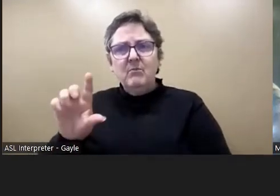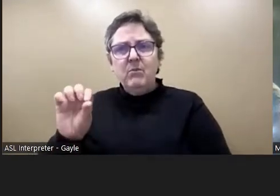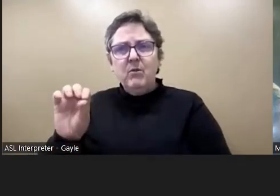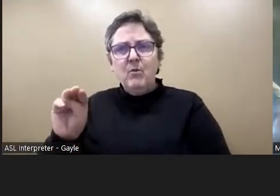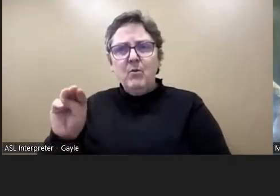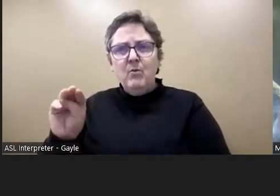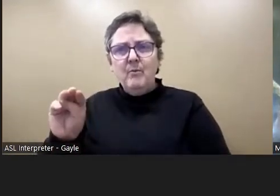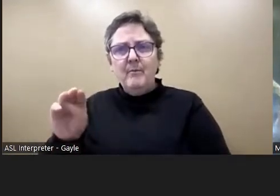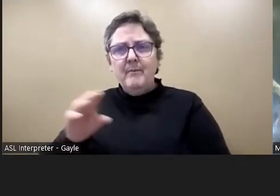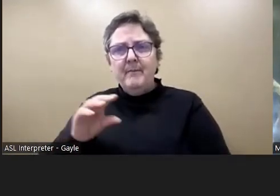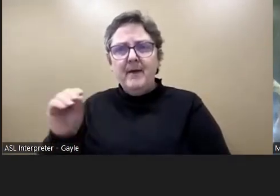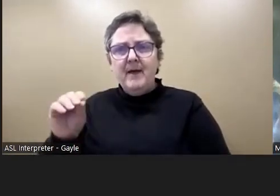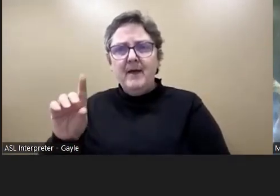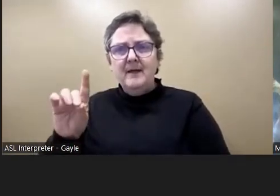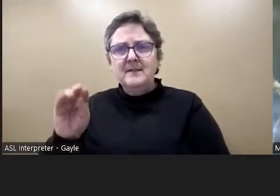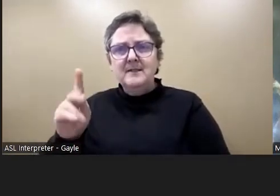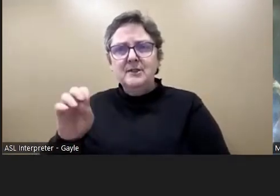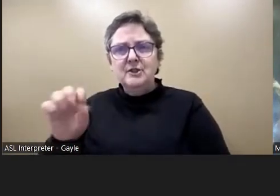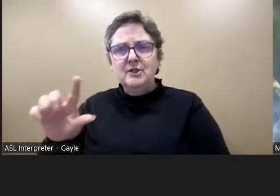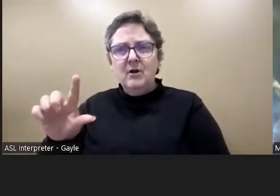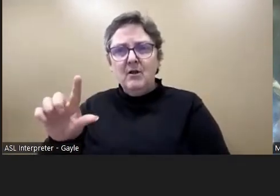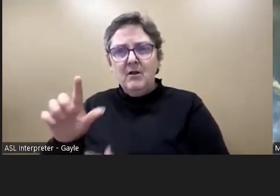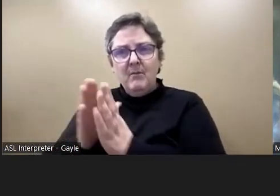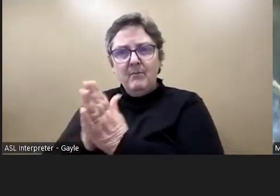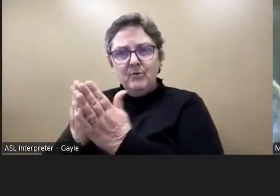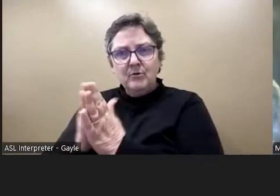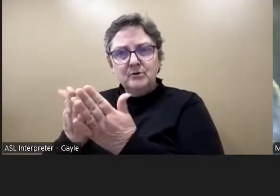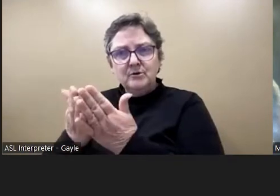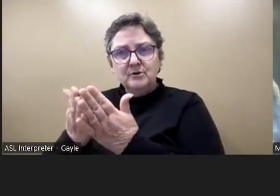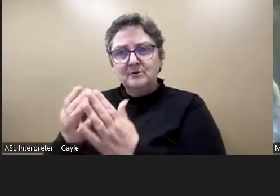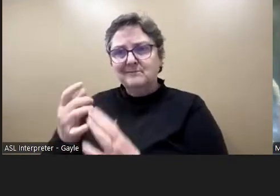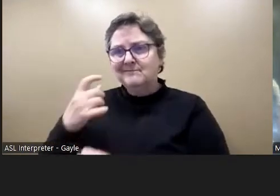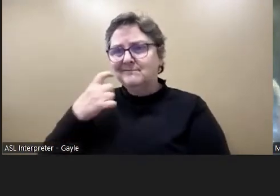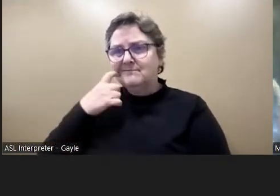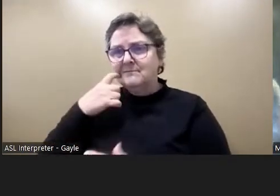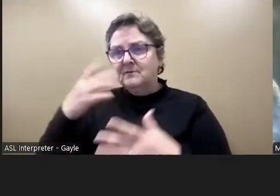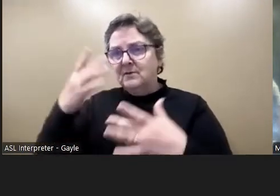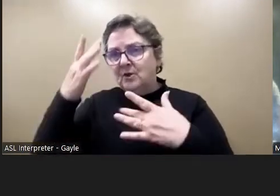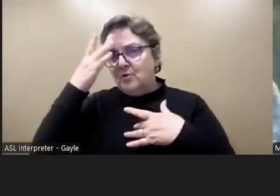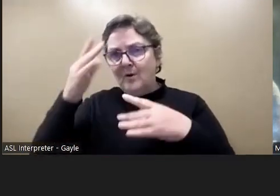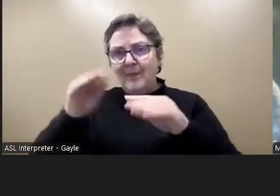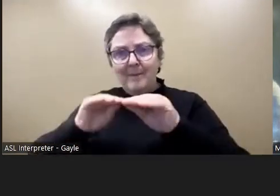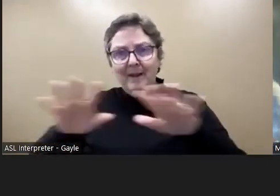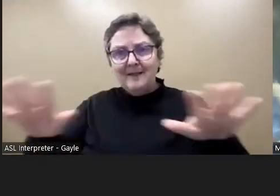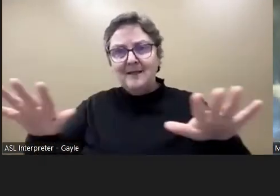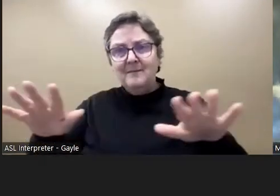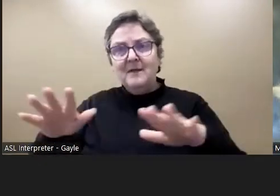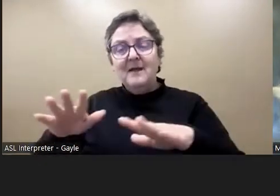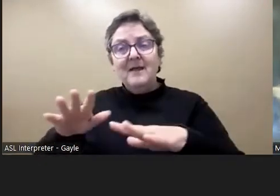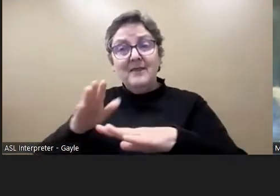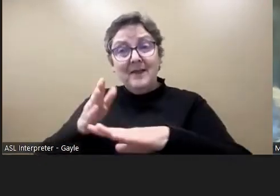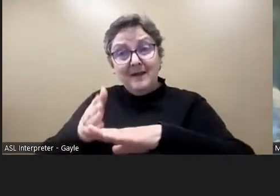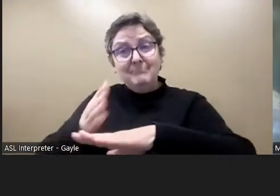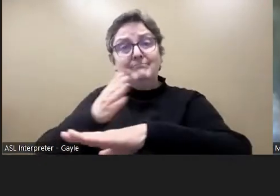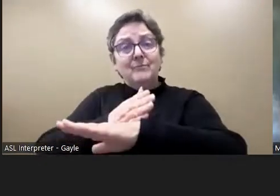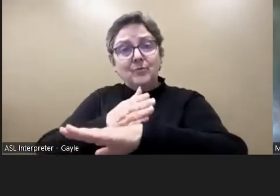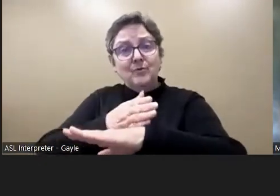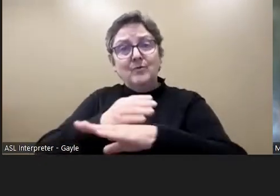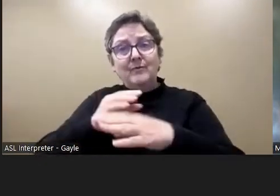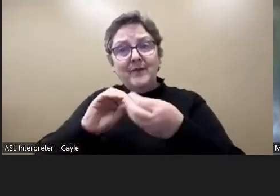they were able to significantly expand access to digital materials added to their collection.